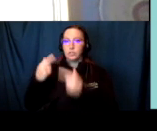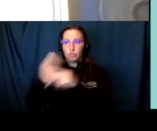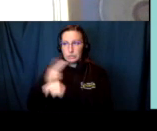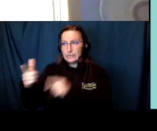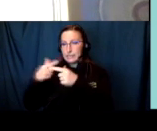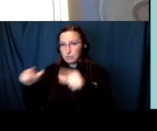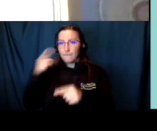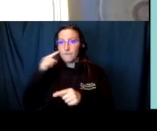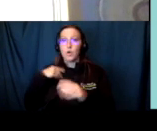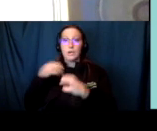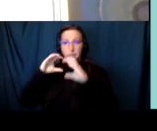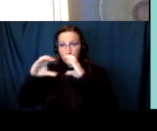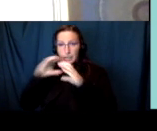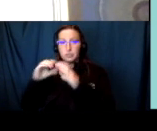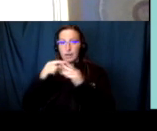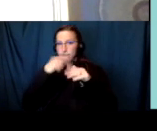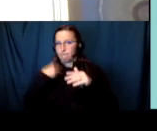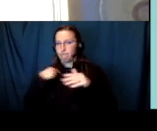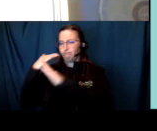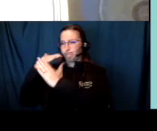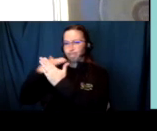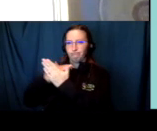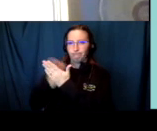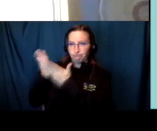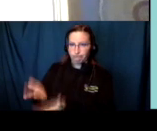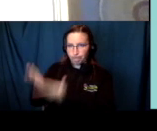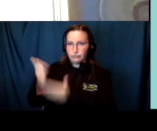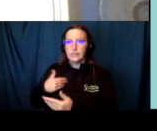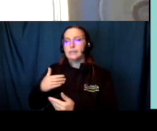intents and I've listed those there. So to greet and to label things, and he